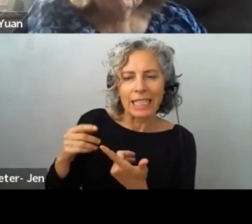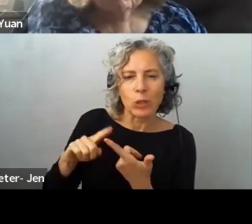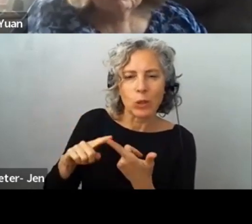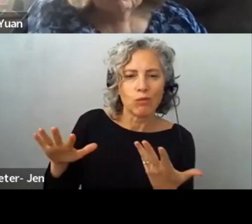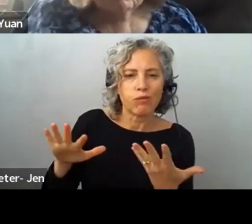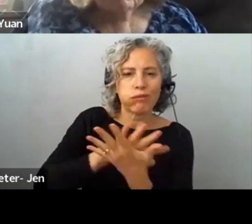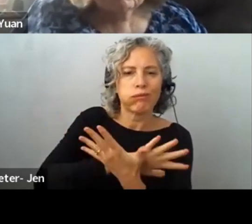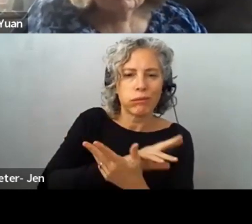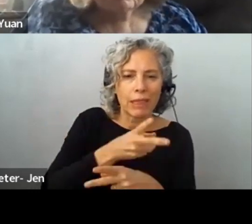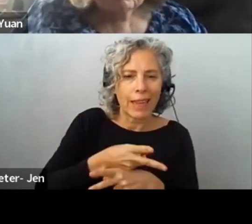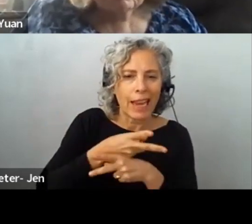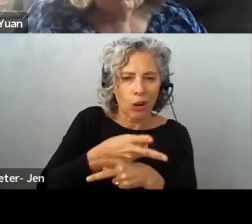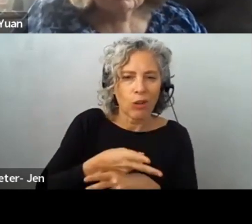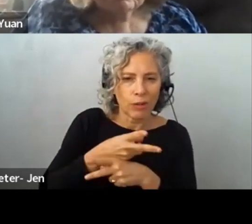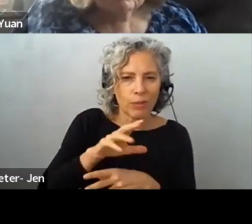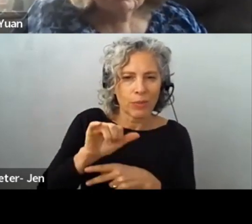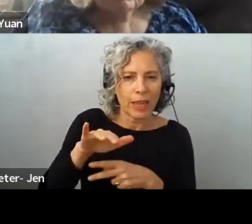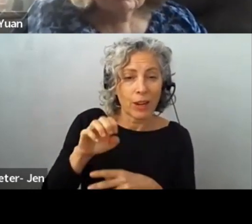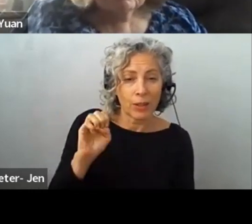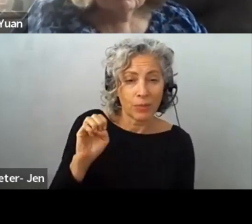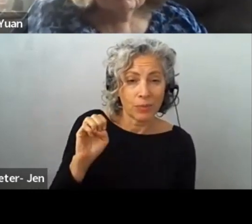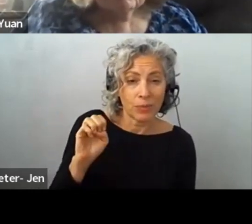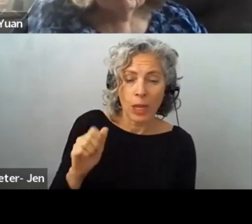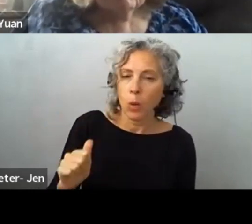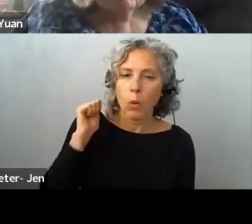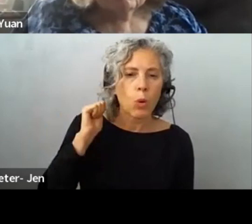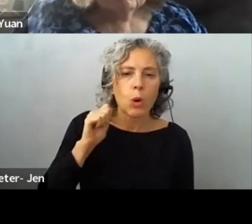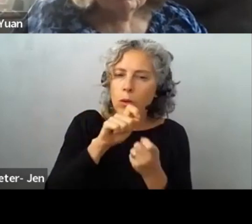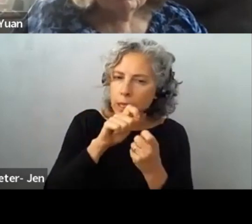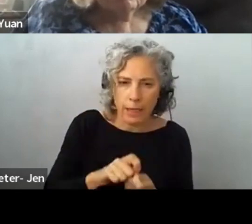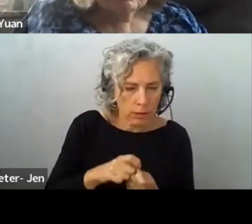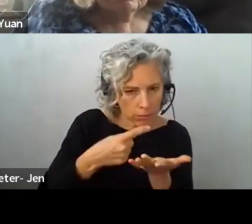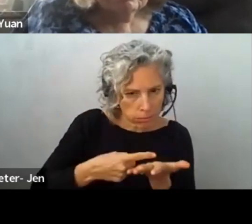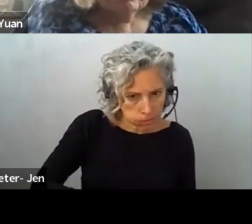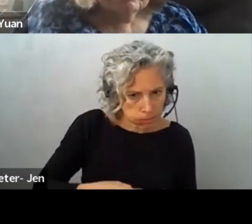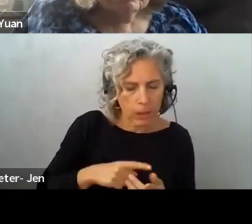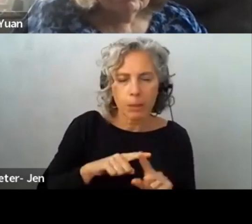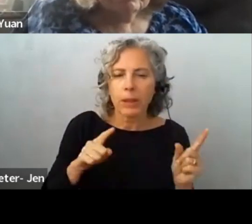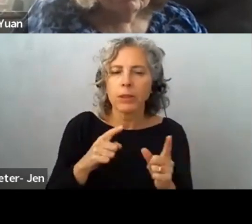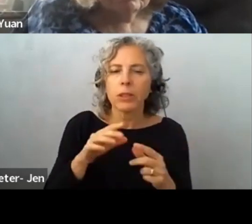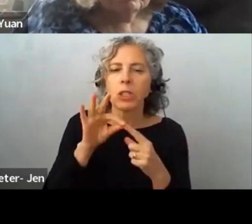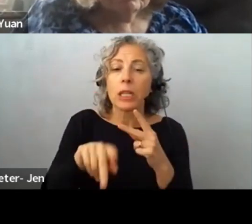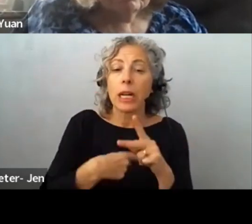his care. I won't go into details, but there are certain kinds of abuse that are easy to